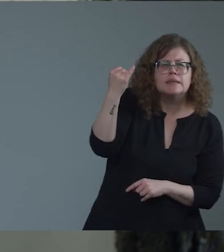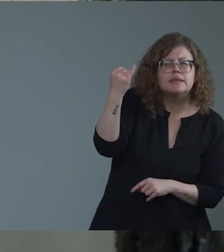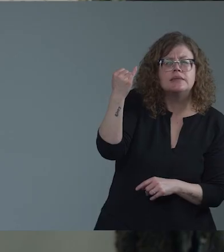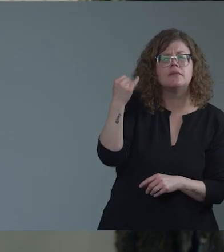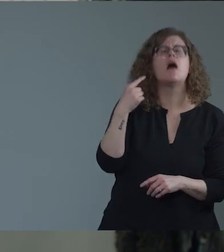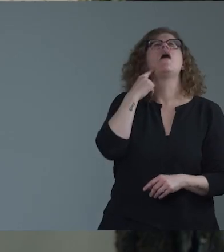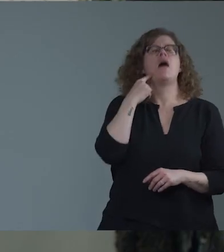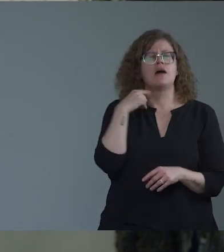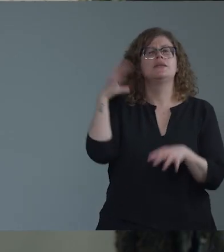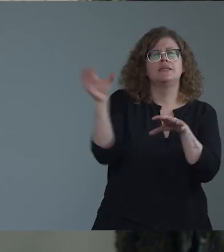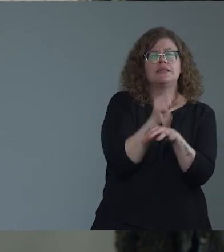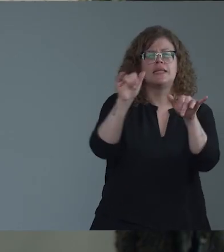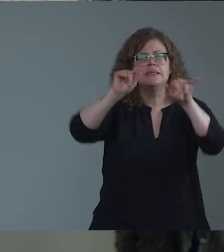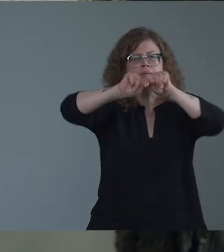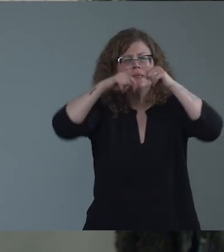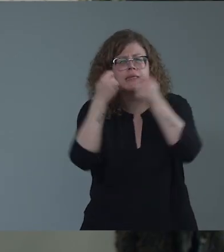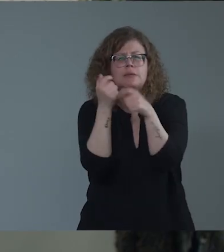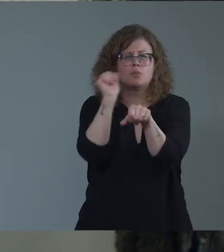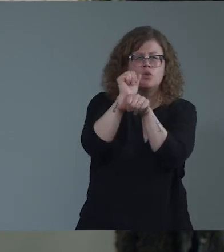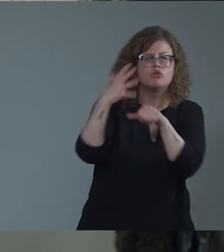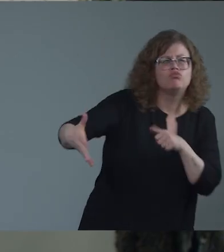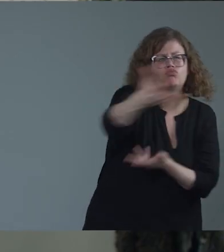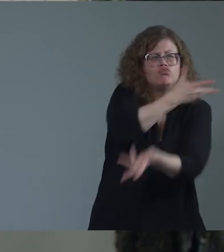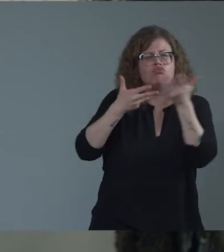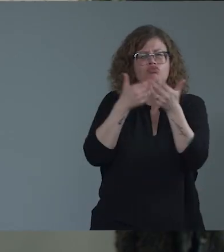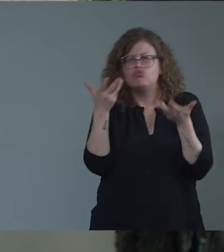oftentimes what will happen is an artist will come up with the idea,